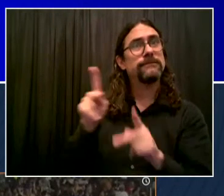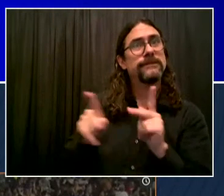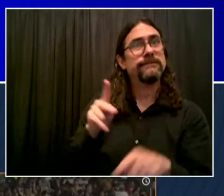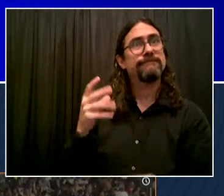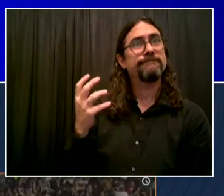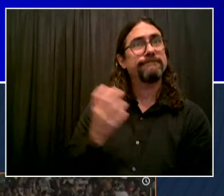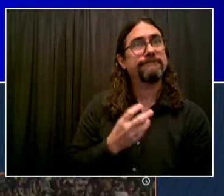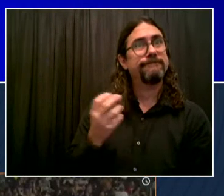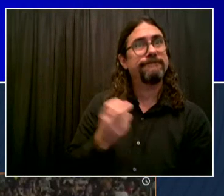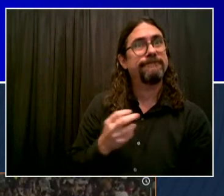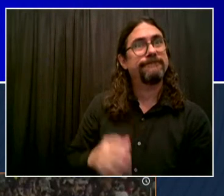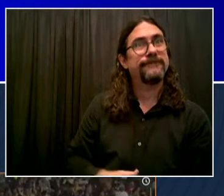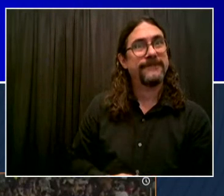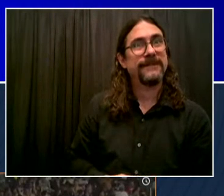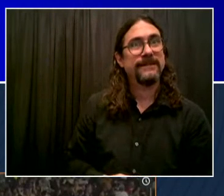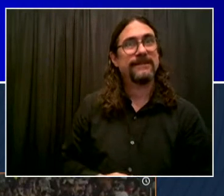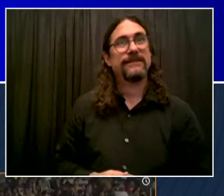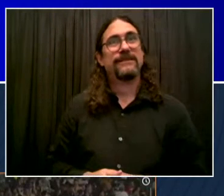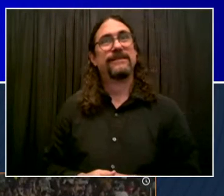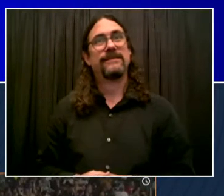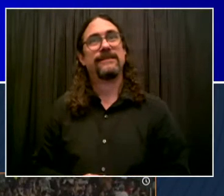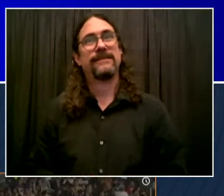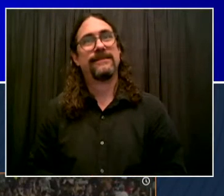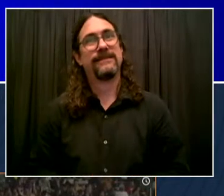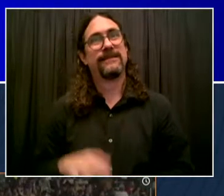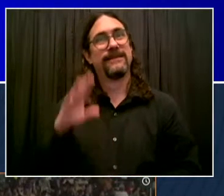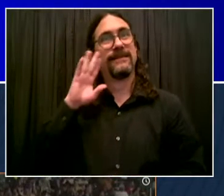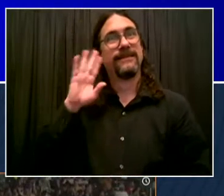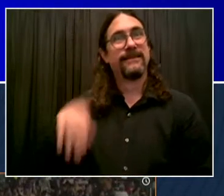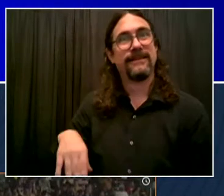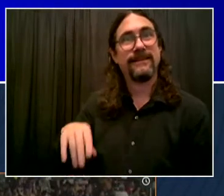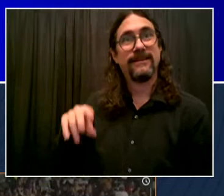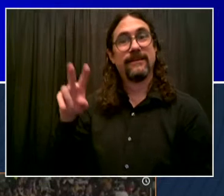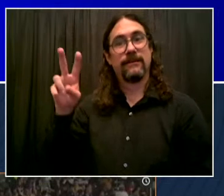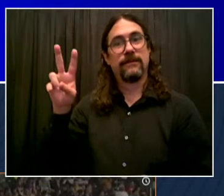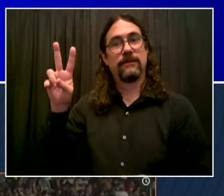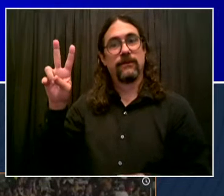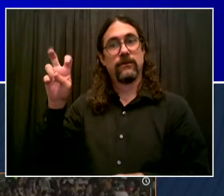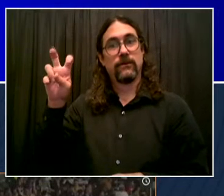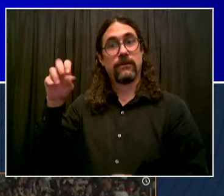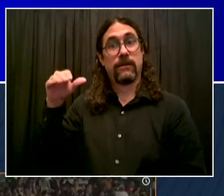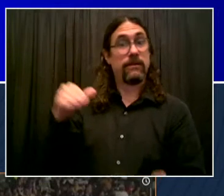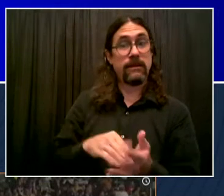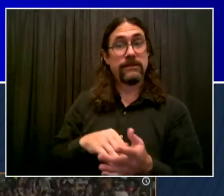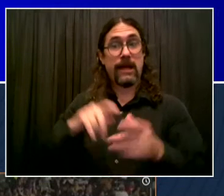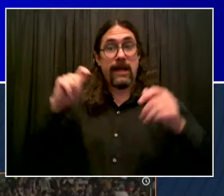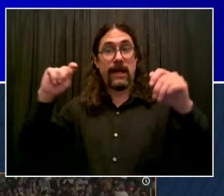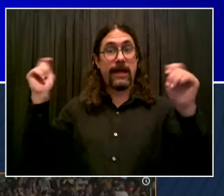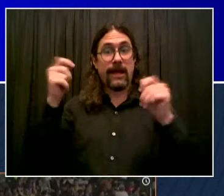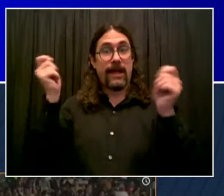CPOOM WAS THE RECIPIENT AND SHE WAS FEATURED ON THE